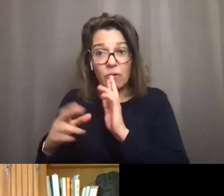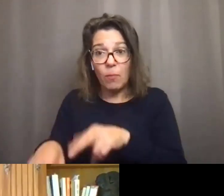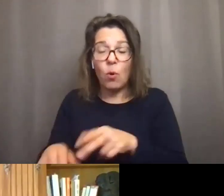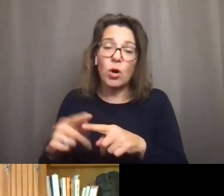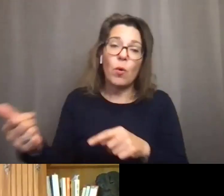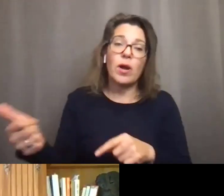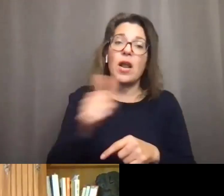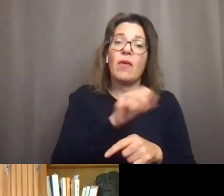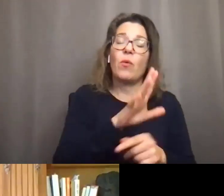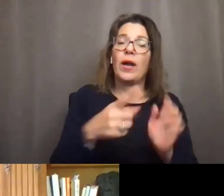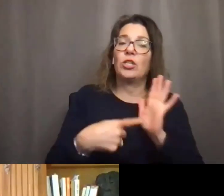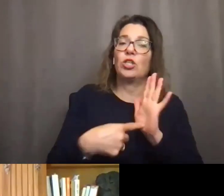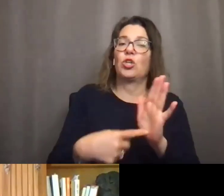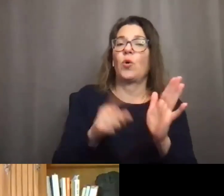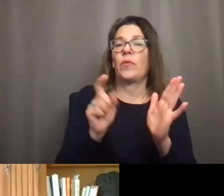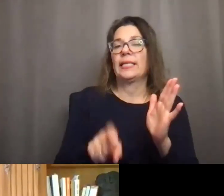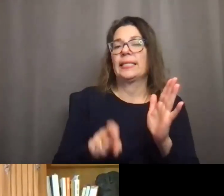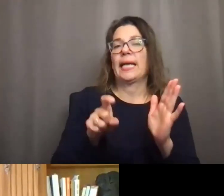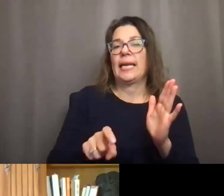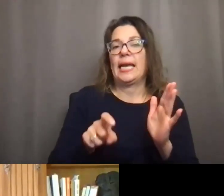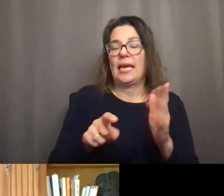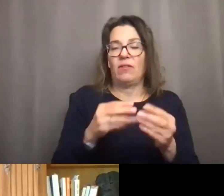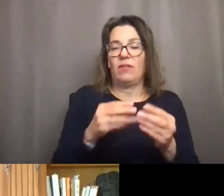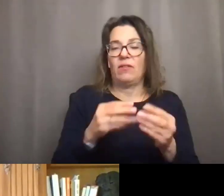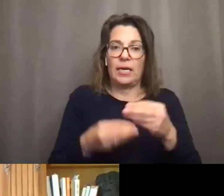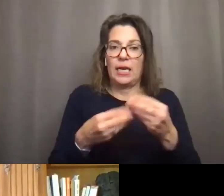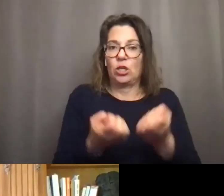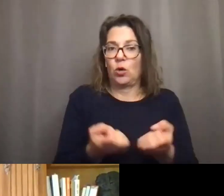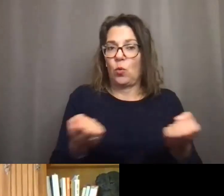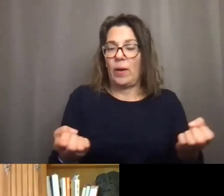I wanted to give a special thanks to Dr. Anita Bechtholt.